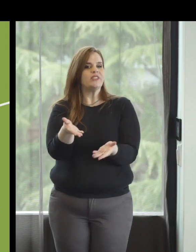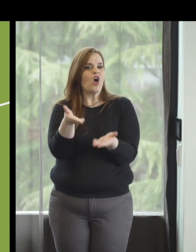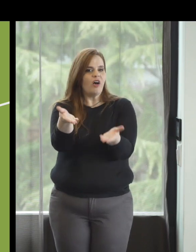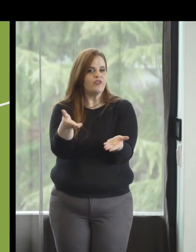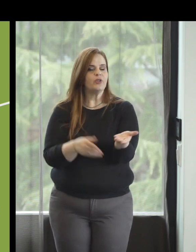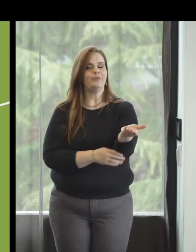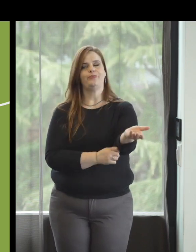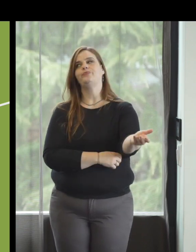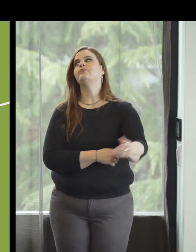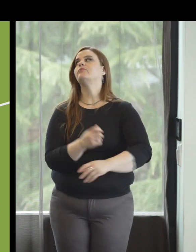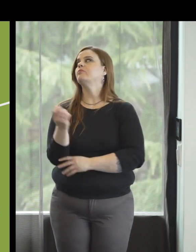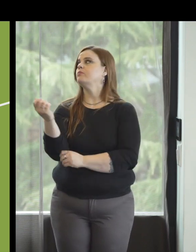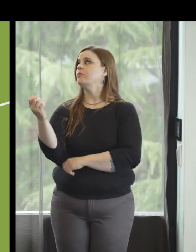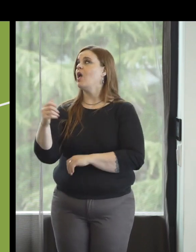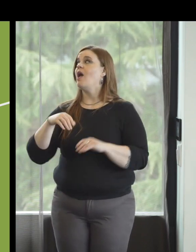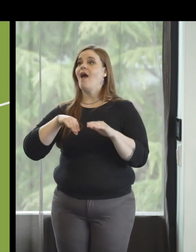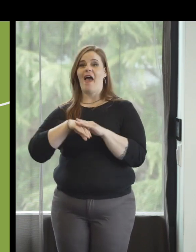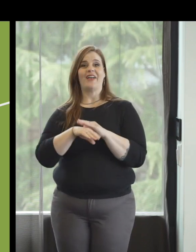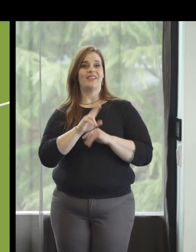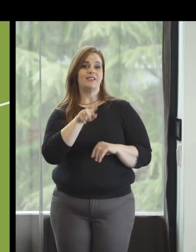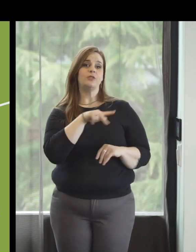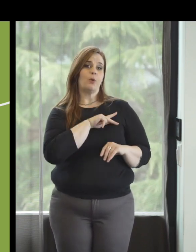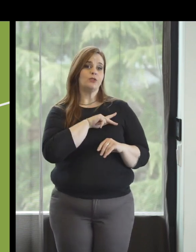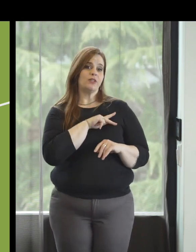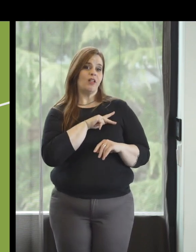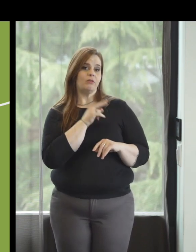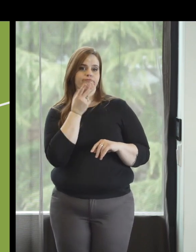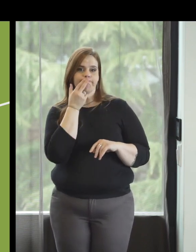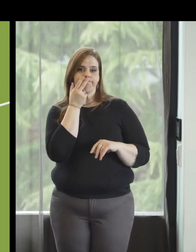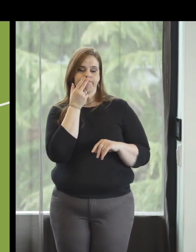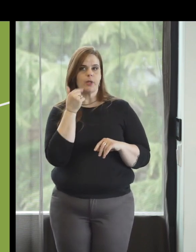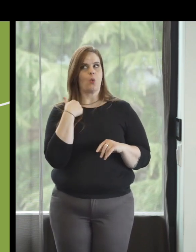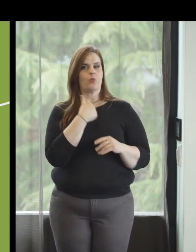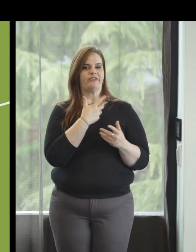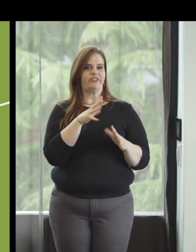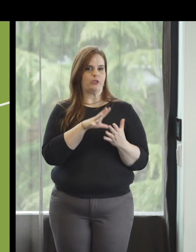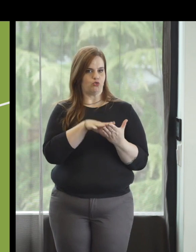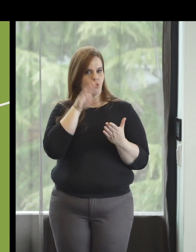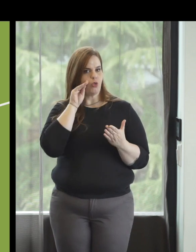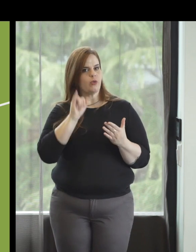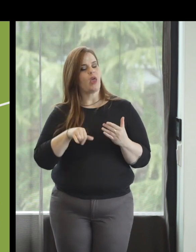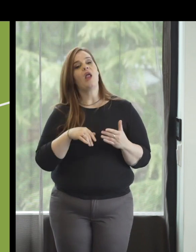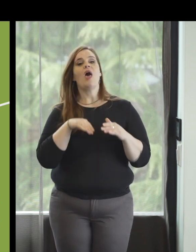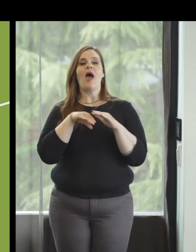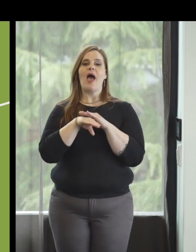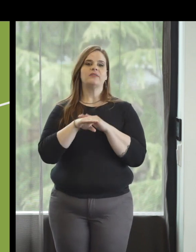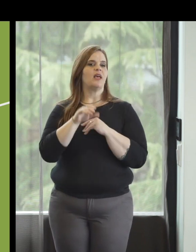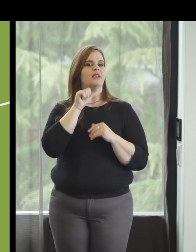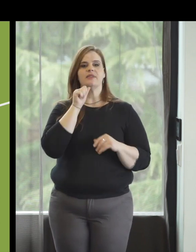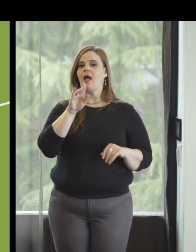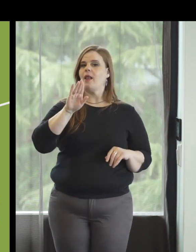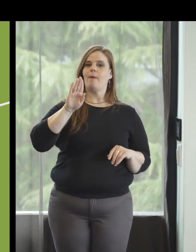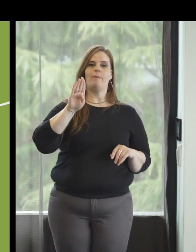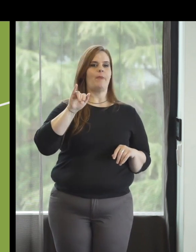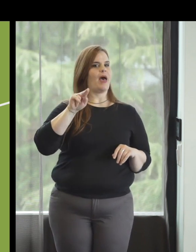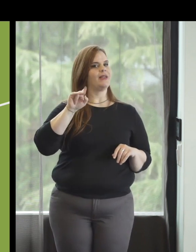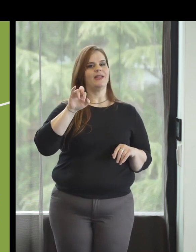So access is personal. We learned that. Access is not a binary account category we can 't say